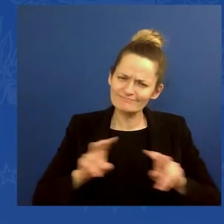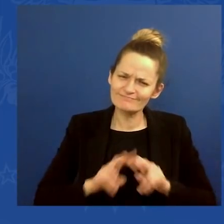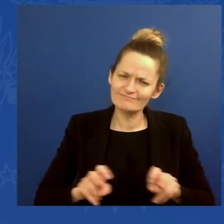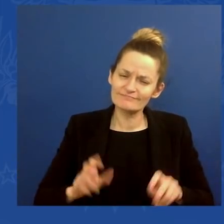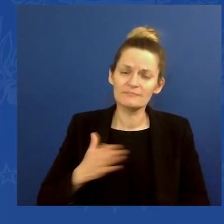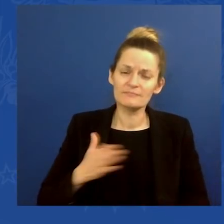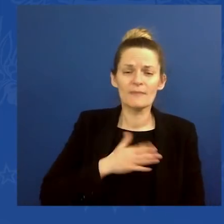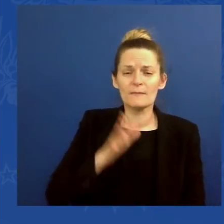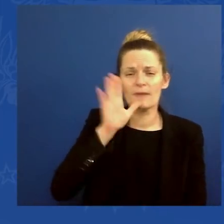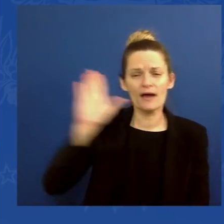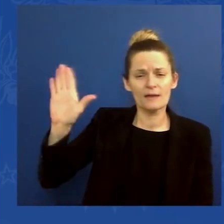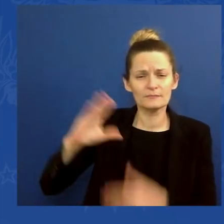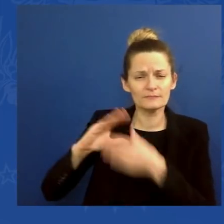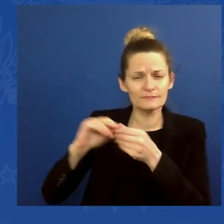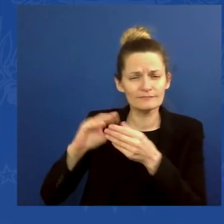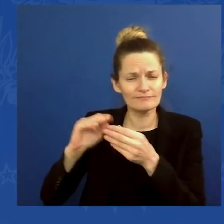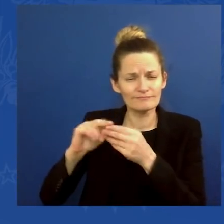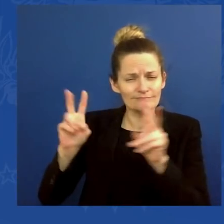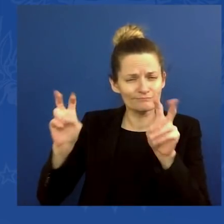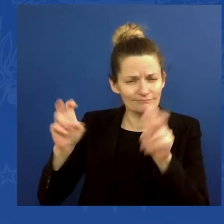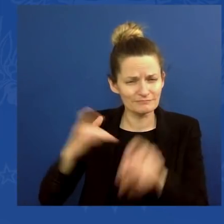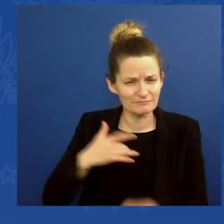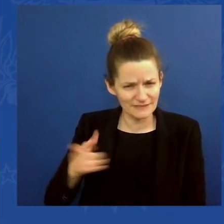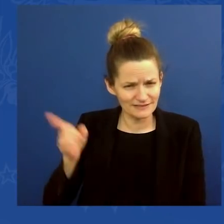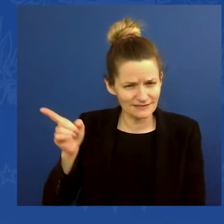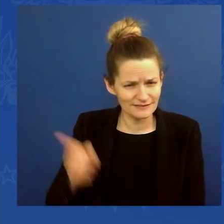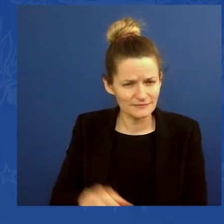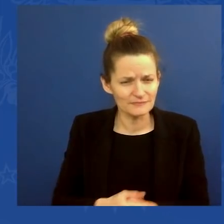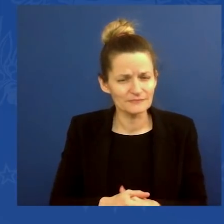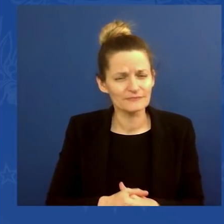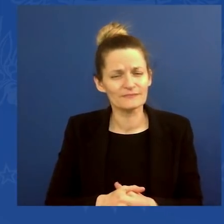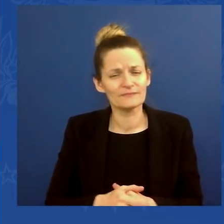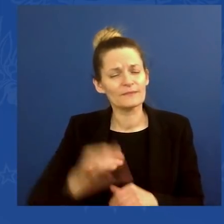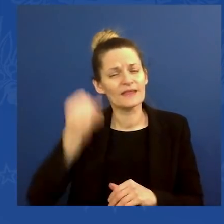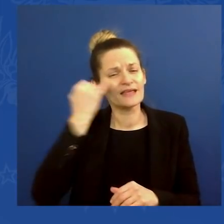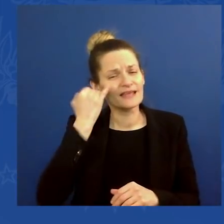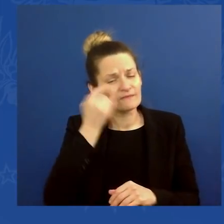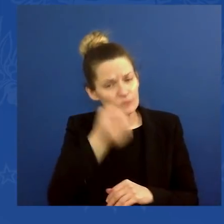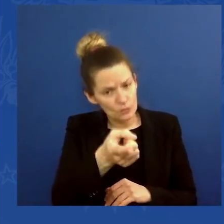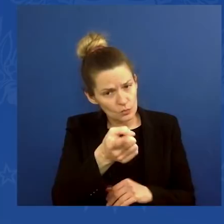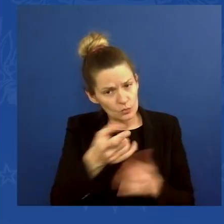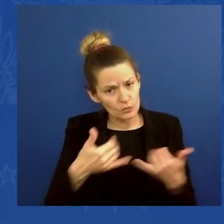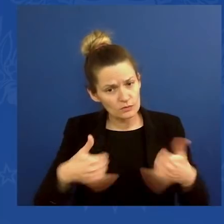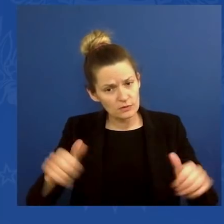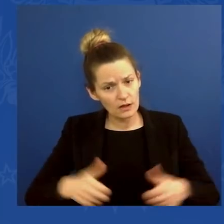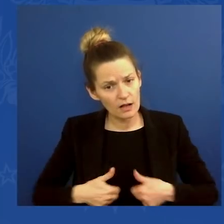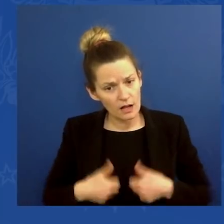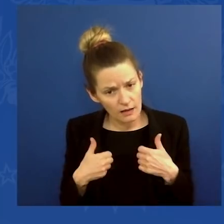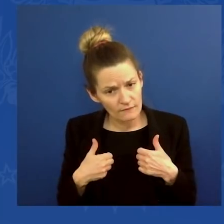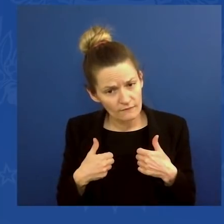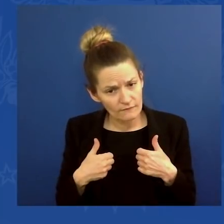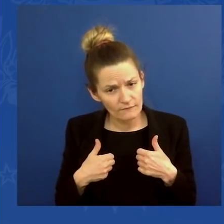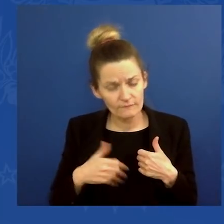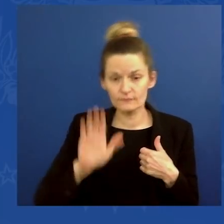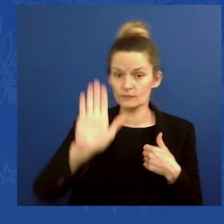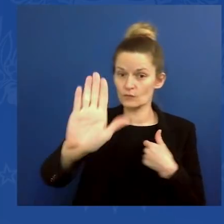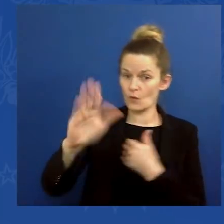gotten from her grandfather, was, you know: As long as you're alive, you have an obligation to strive.